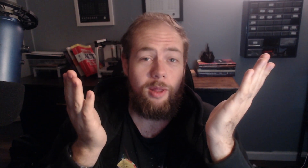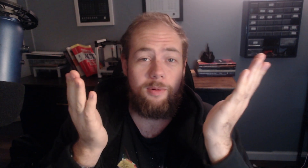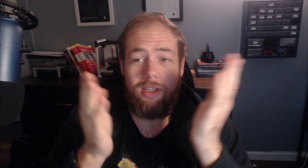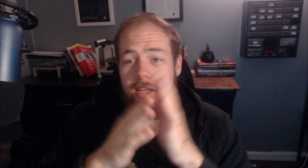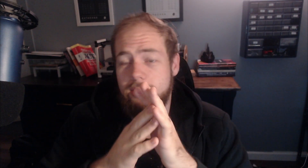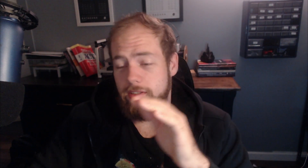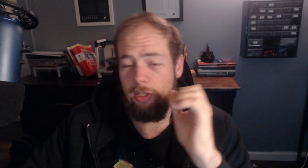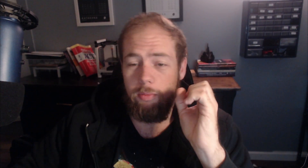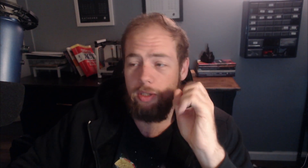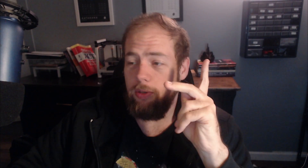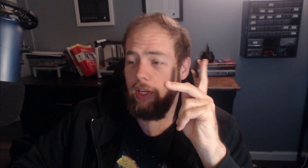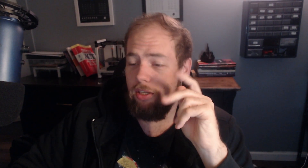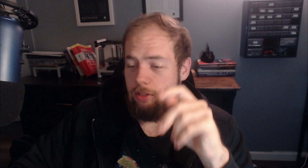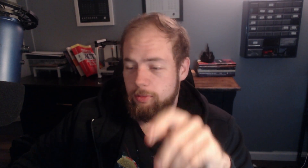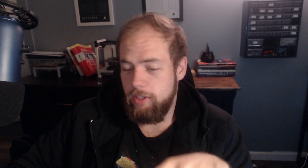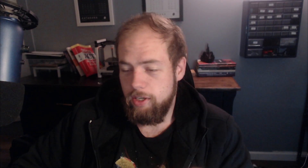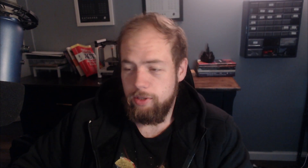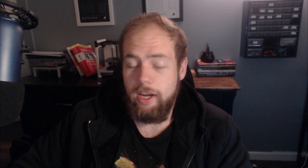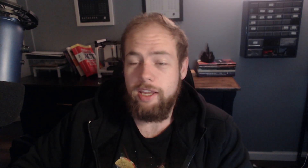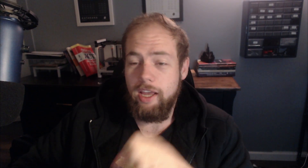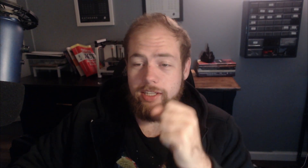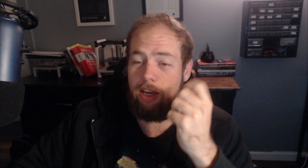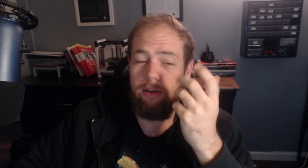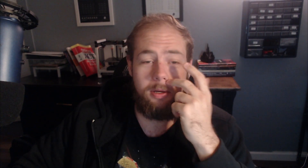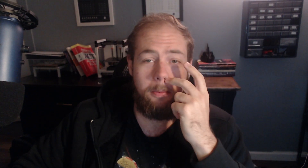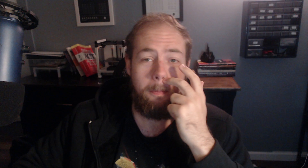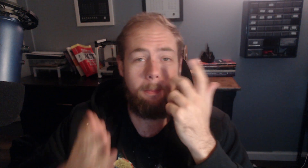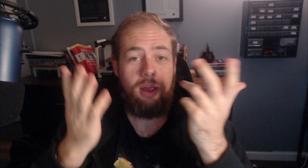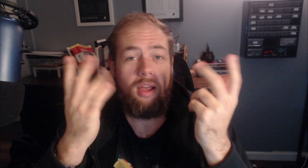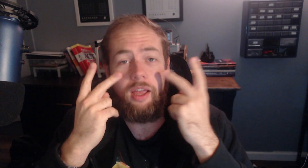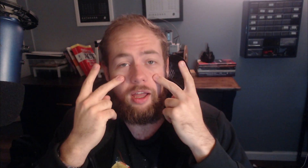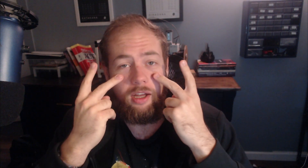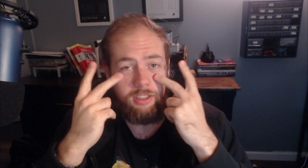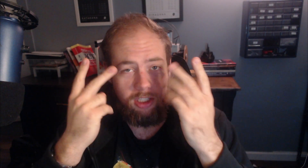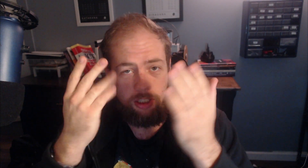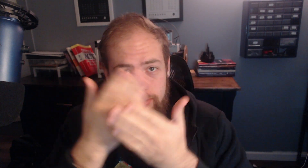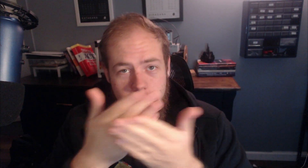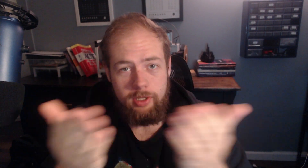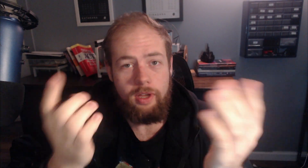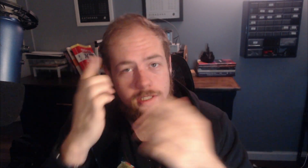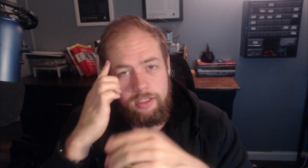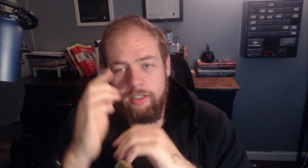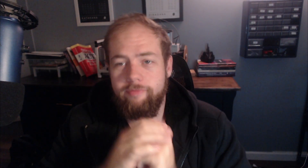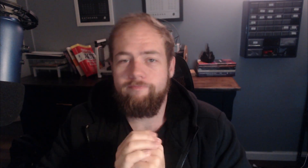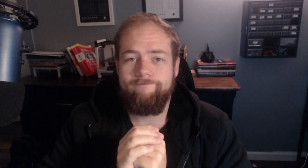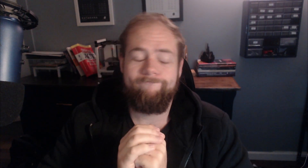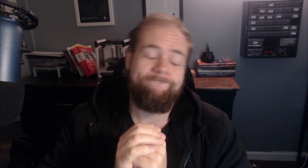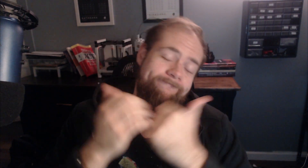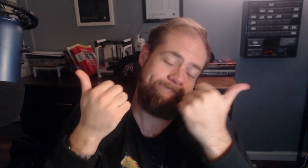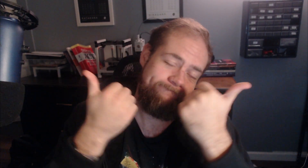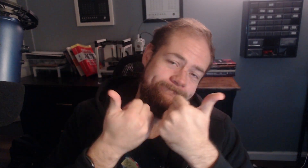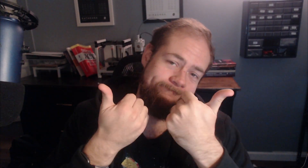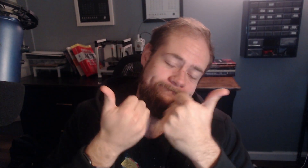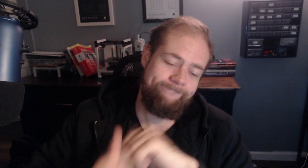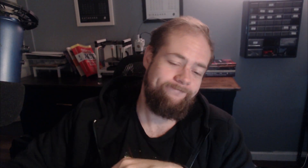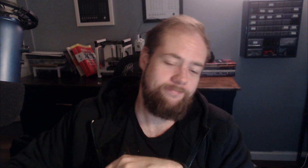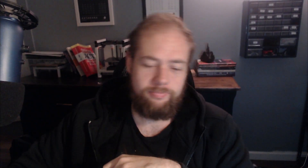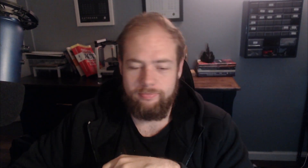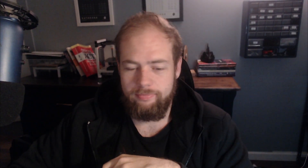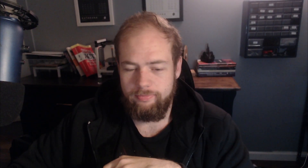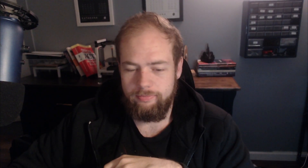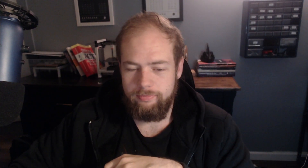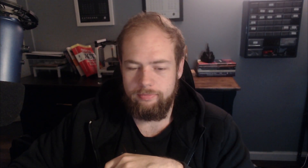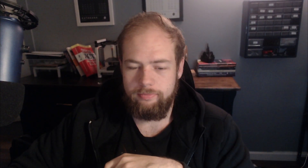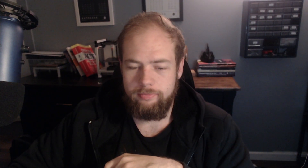there was that somewhat okay interpretation I guess I don't know I'll see what you guys think